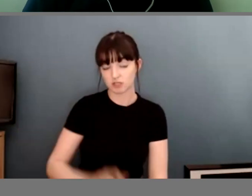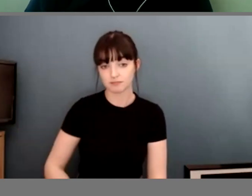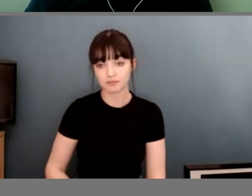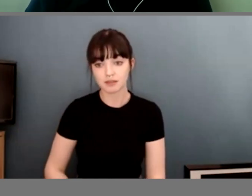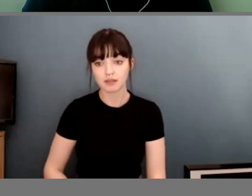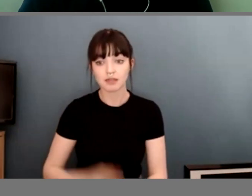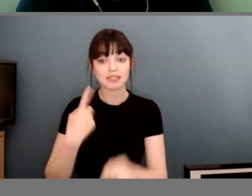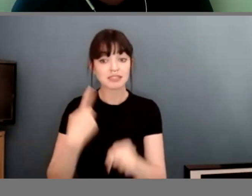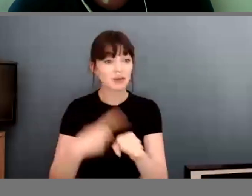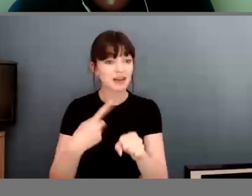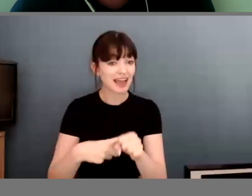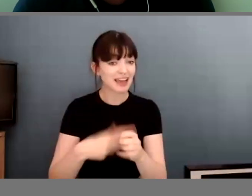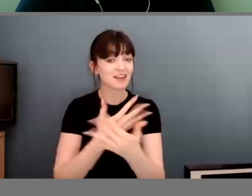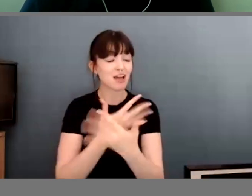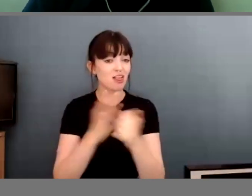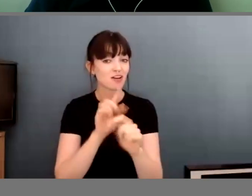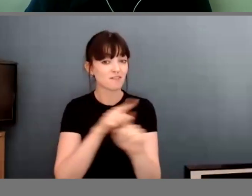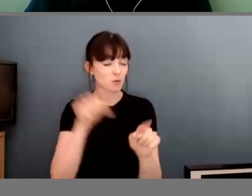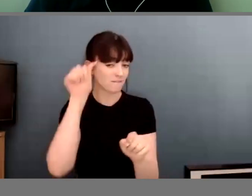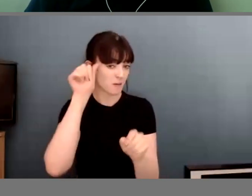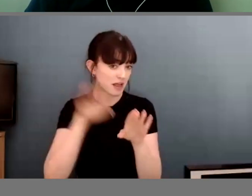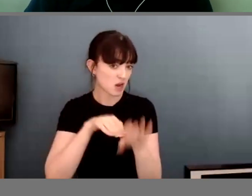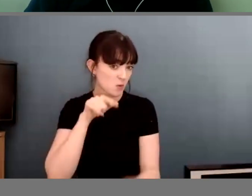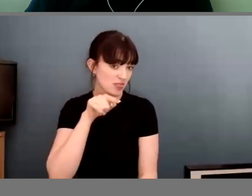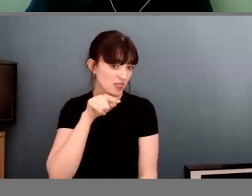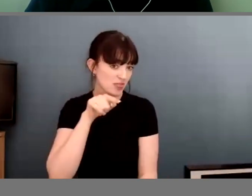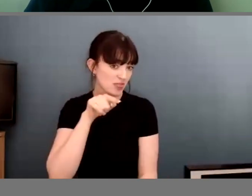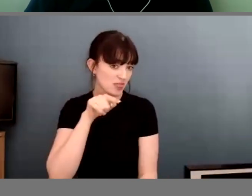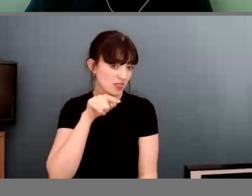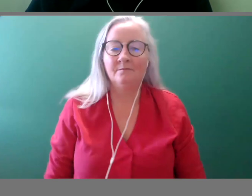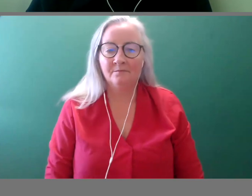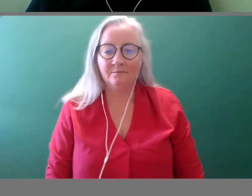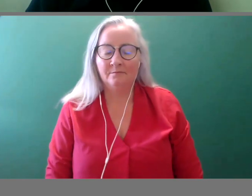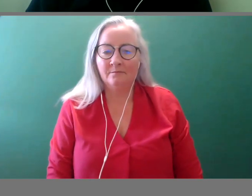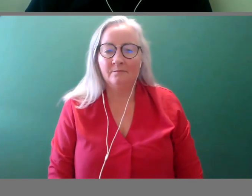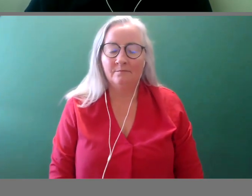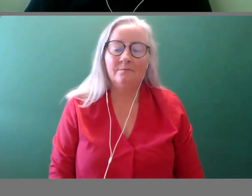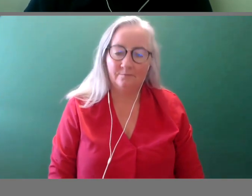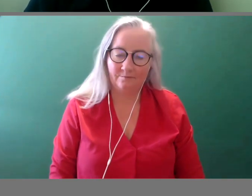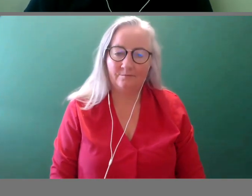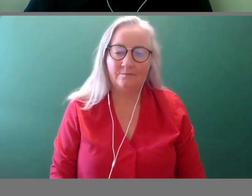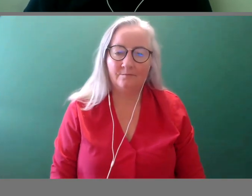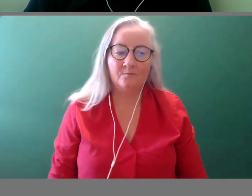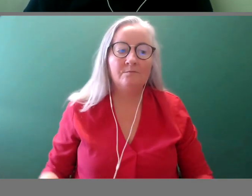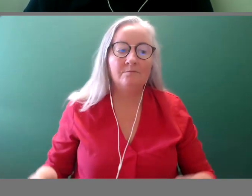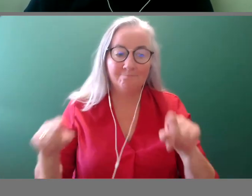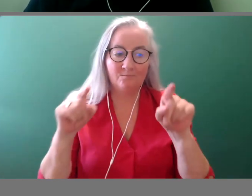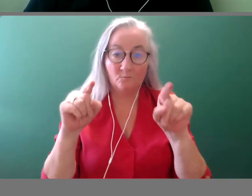are familiar with this in terms of construction sites and so on but again it's really important,